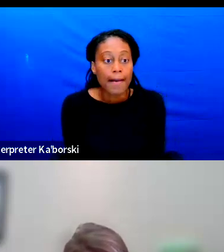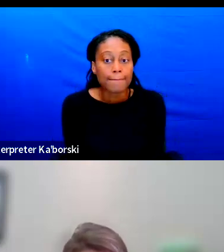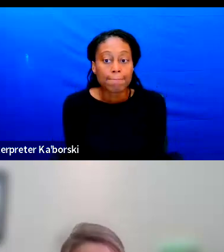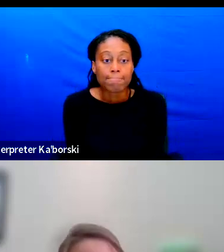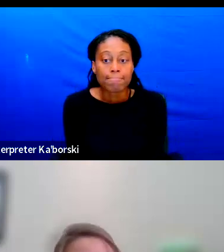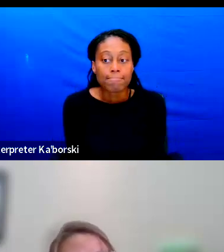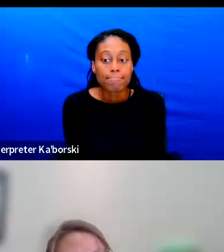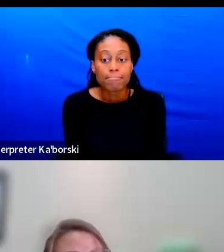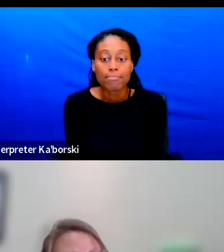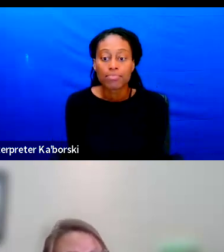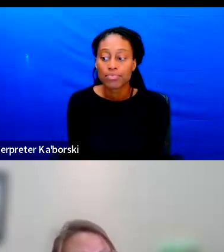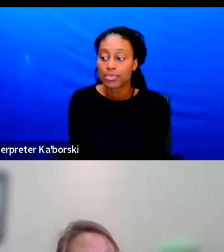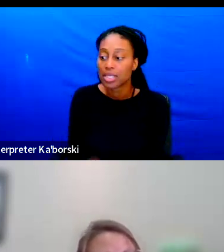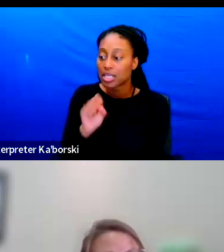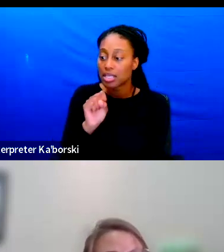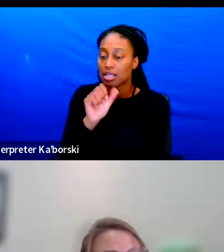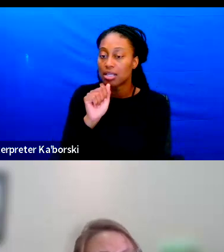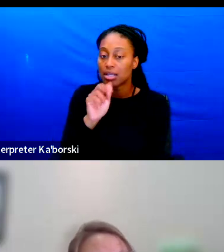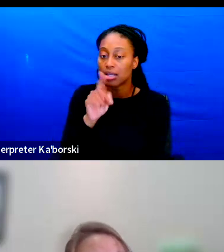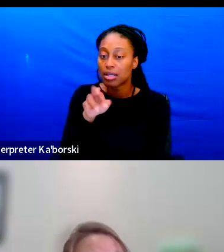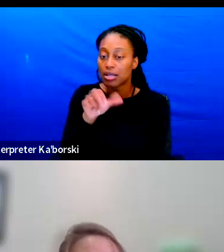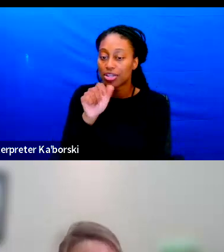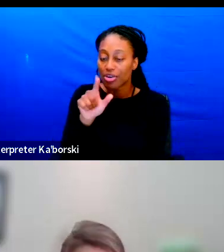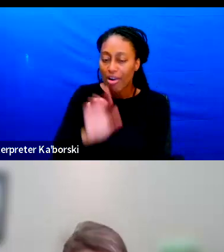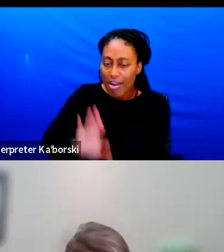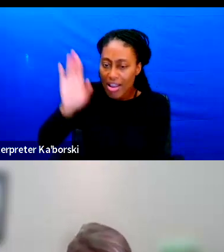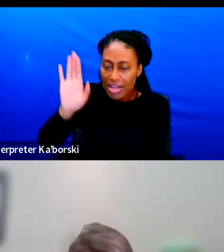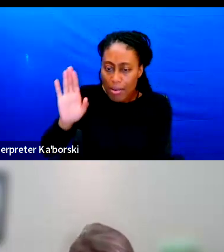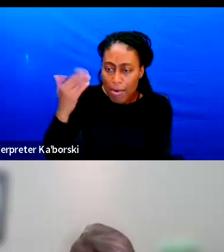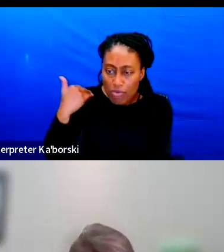Kyle Kleist: Sandra. I see you'd had your hand up previously. Kyle Kleist: and thank you.